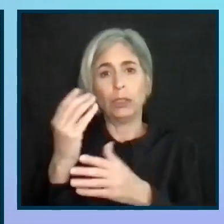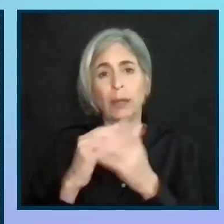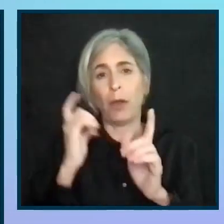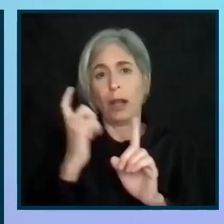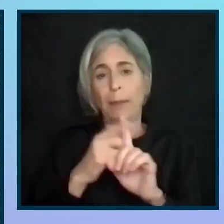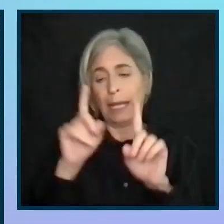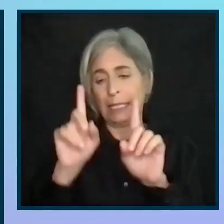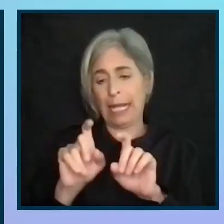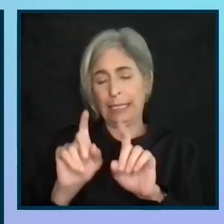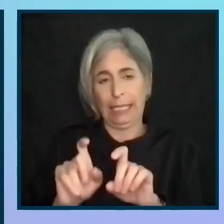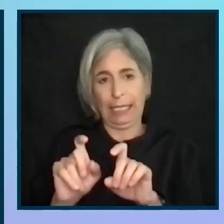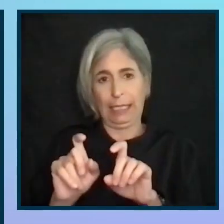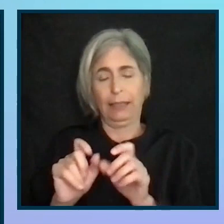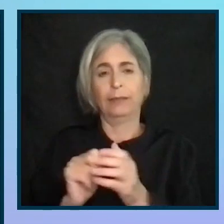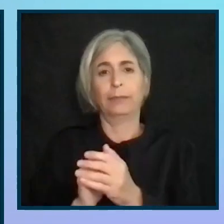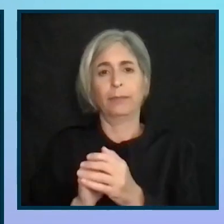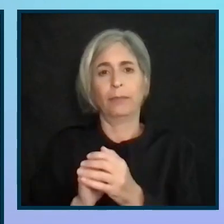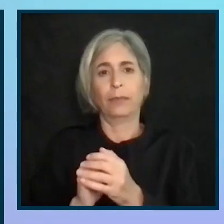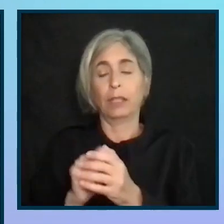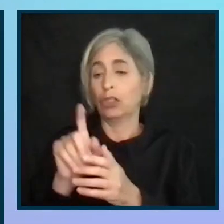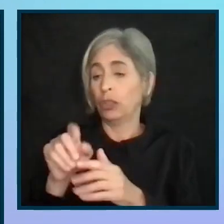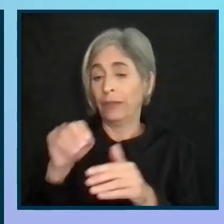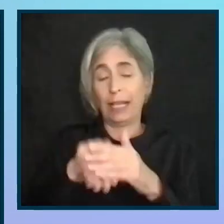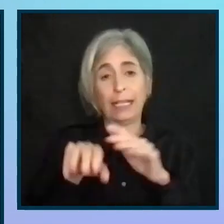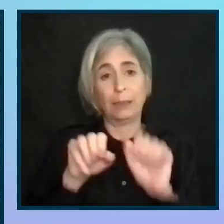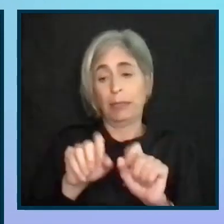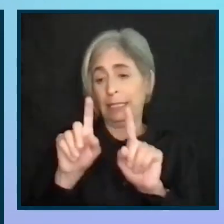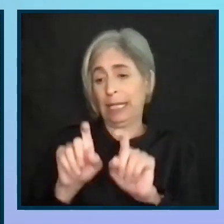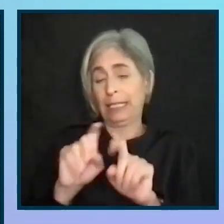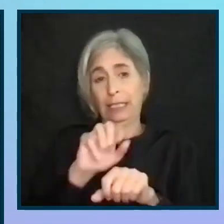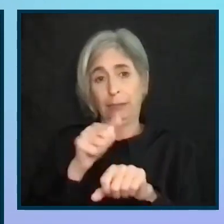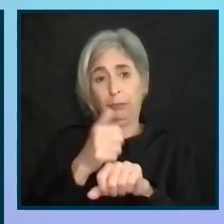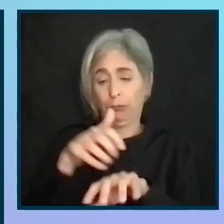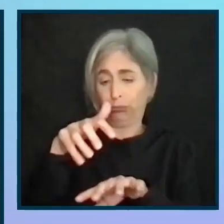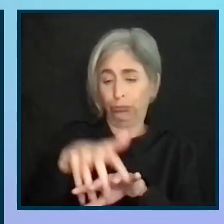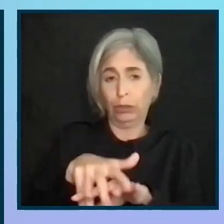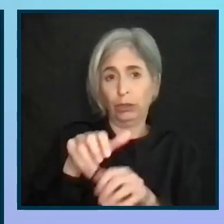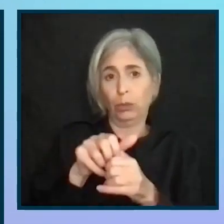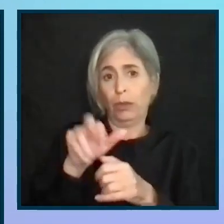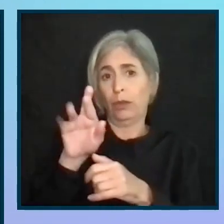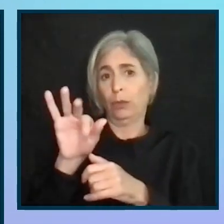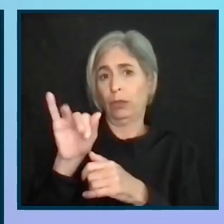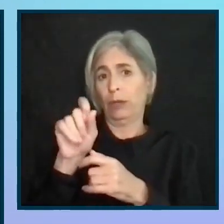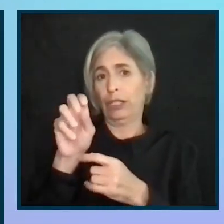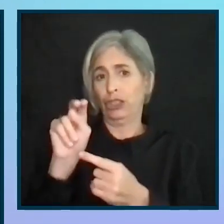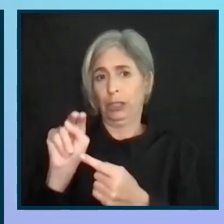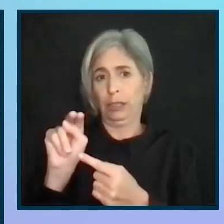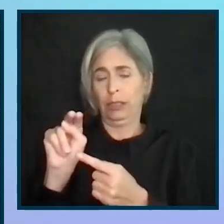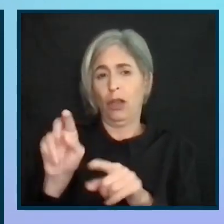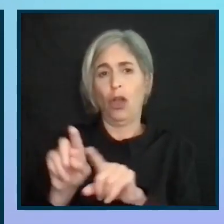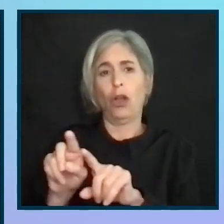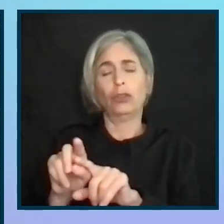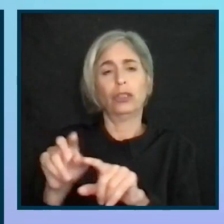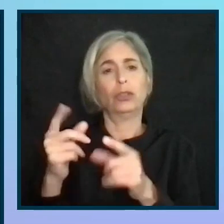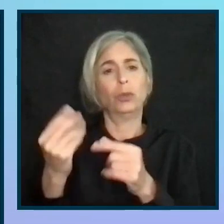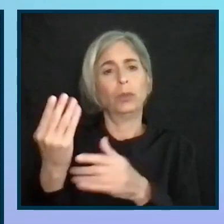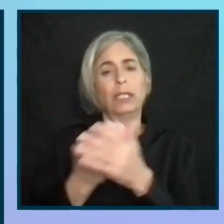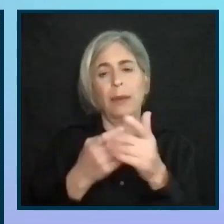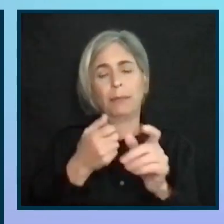they should have some accessibility testing built into their regressions, and they should also be doing some of the manual testing as well.